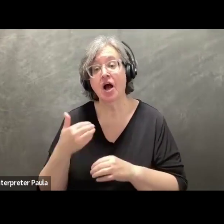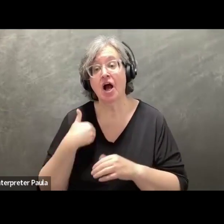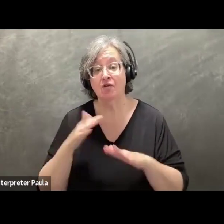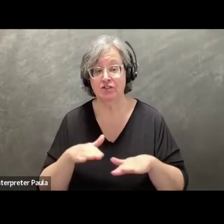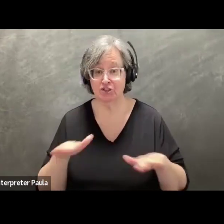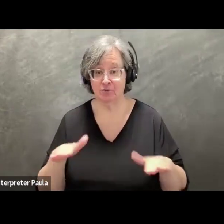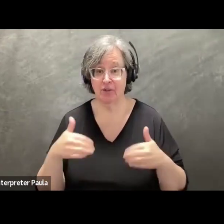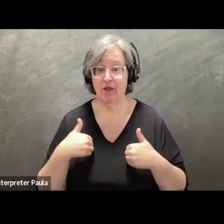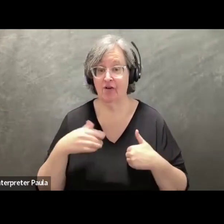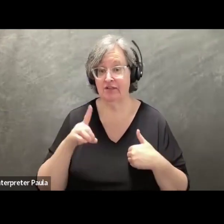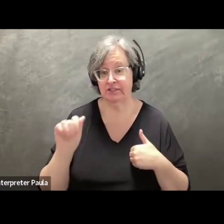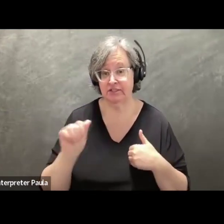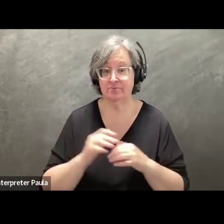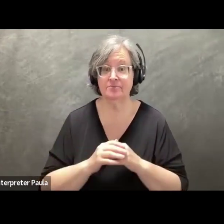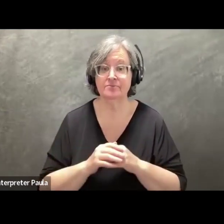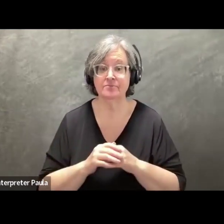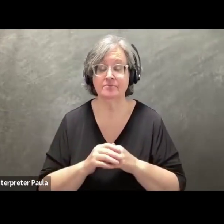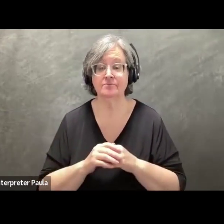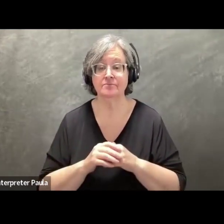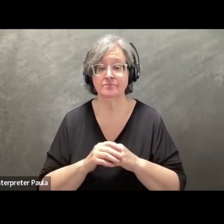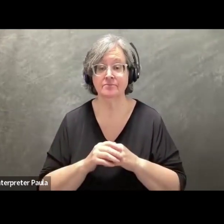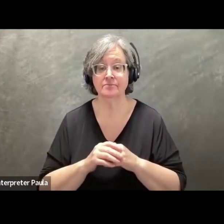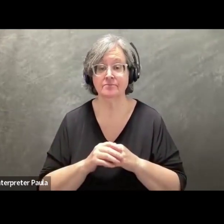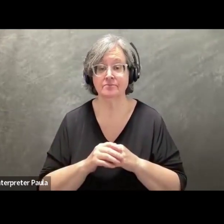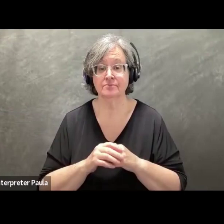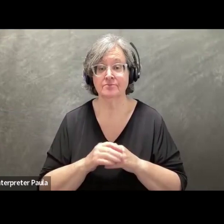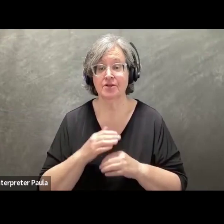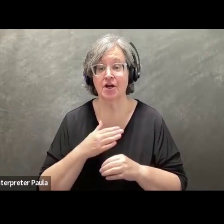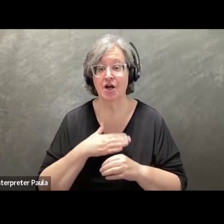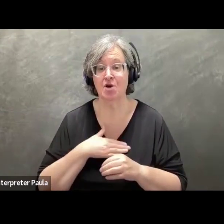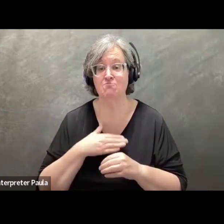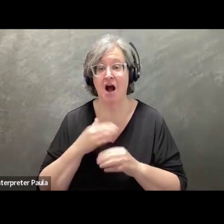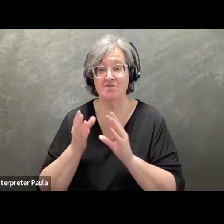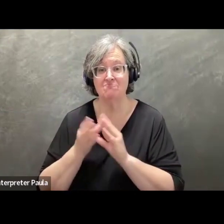with disabilities, and as was shared in my bio earlier, I've